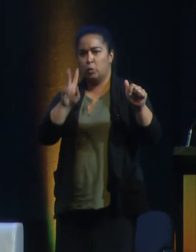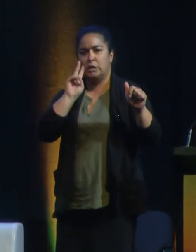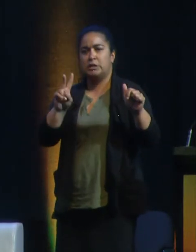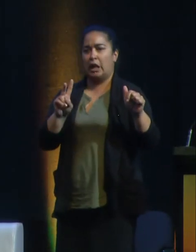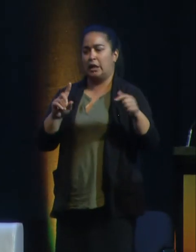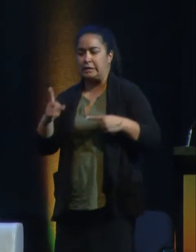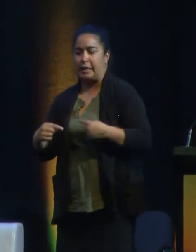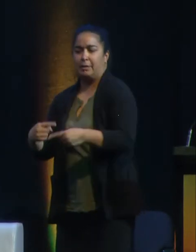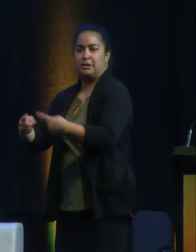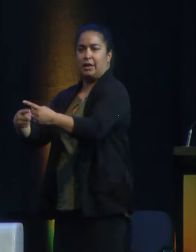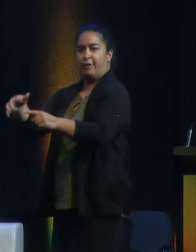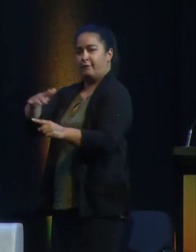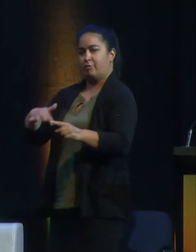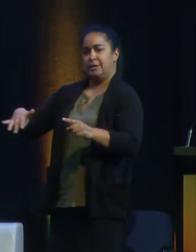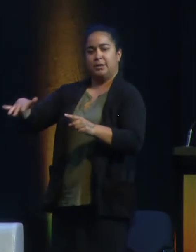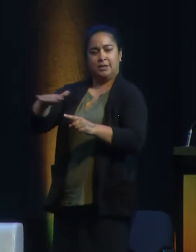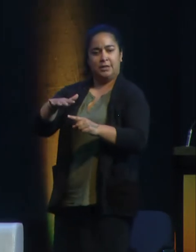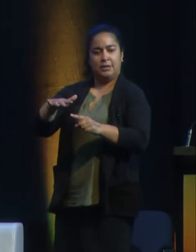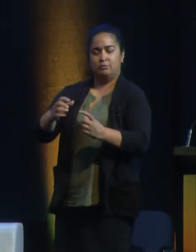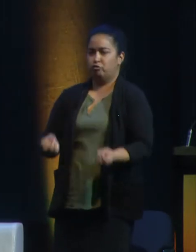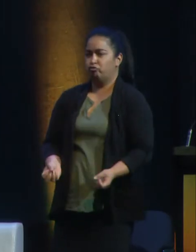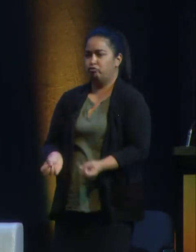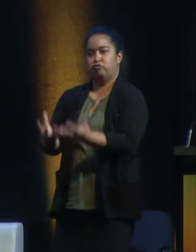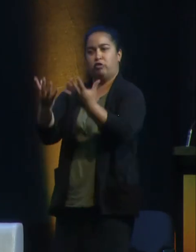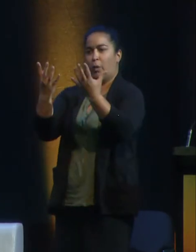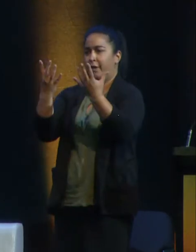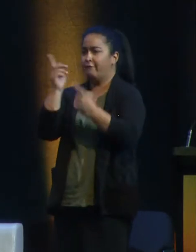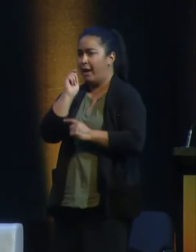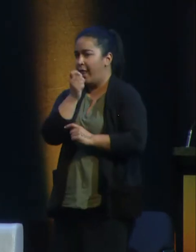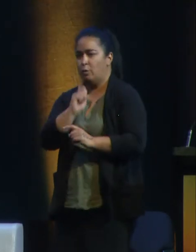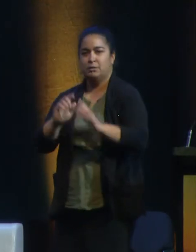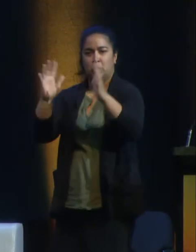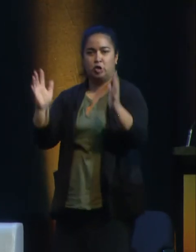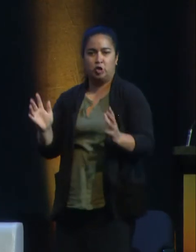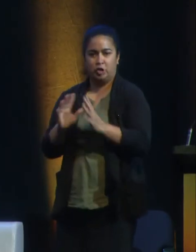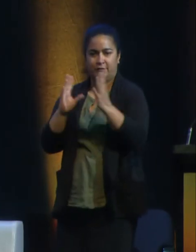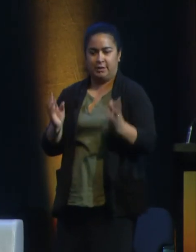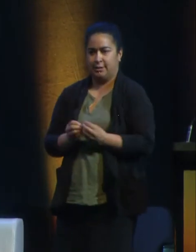our environment, the flourishing flora and fauna, and also people connected around our